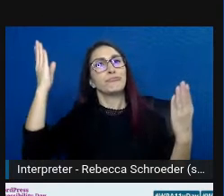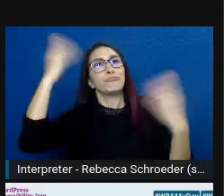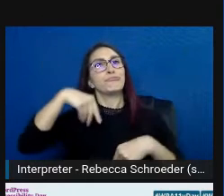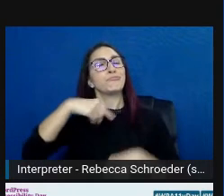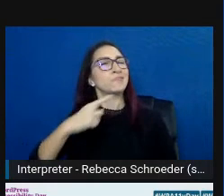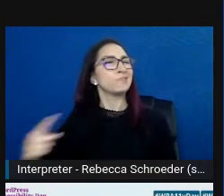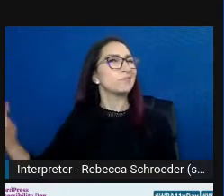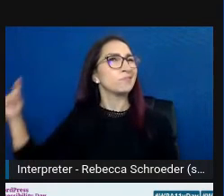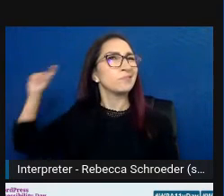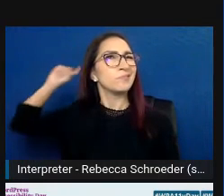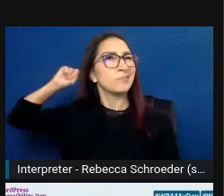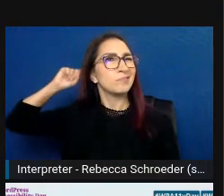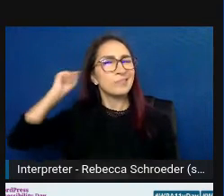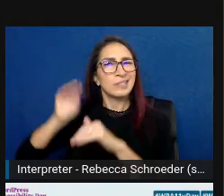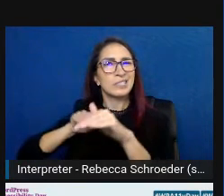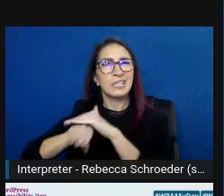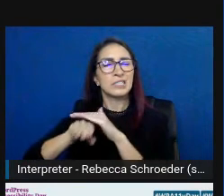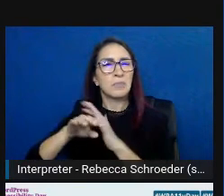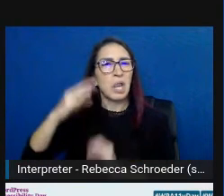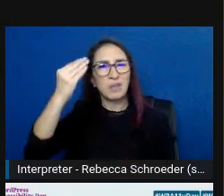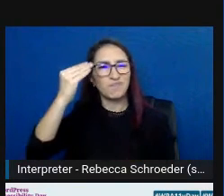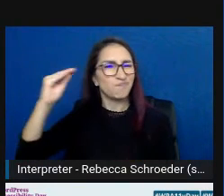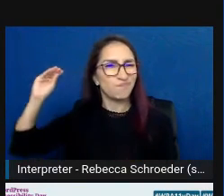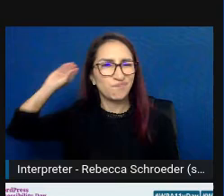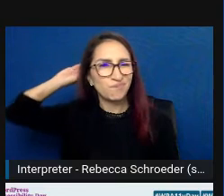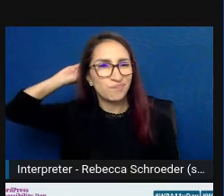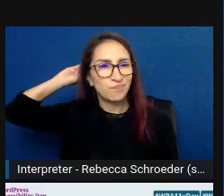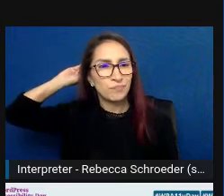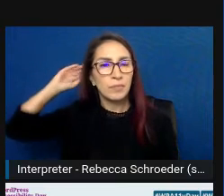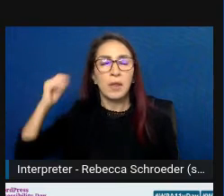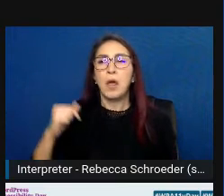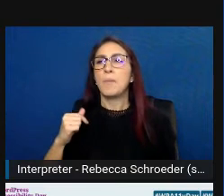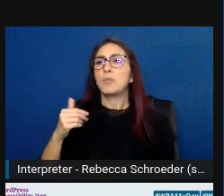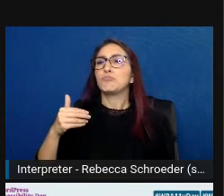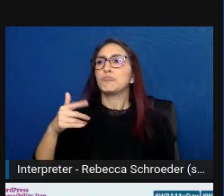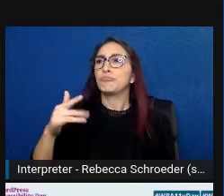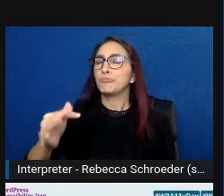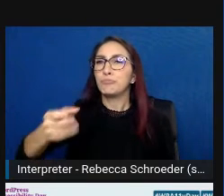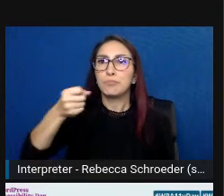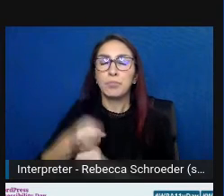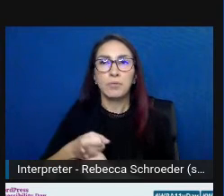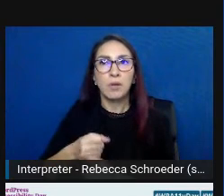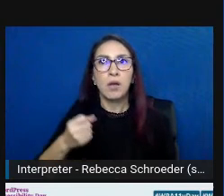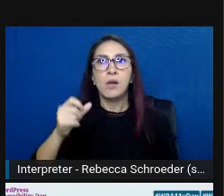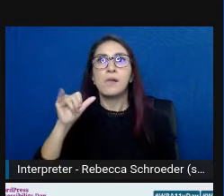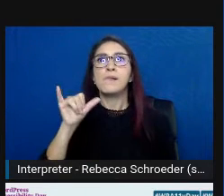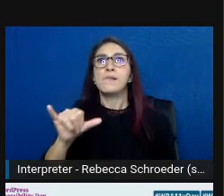but I had a bit of an Aha moment and it came in three moments.